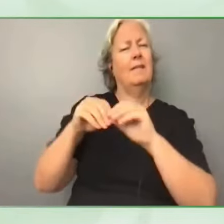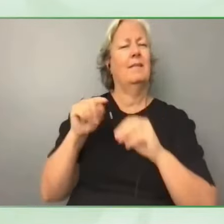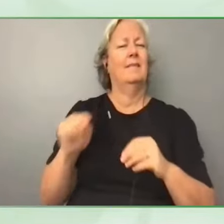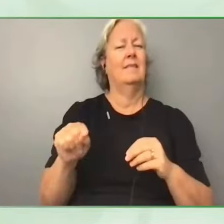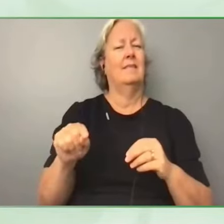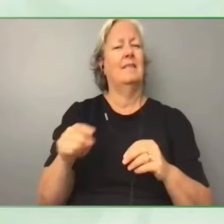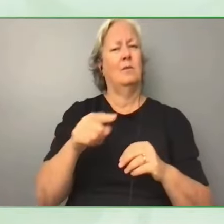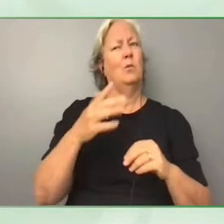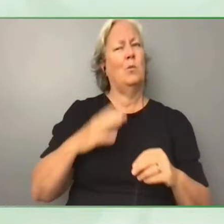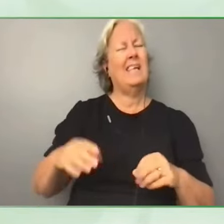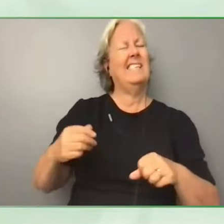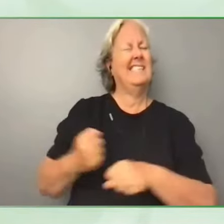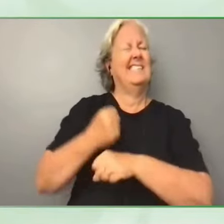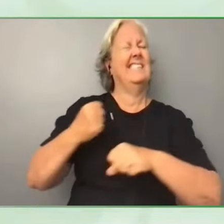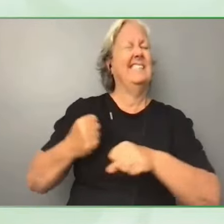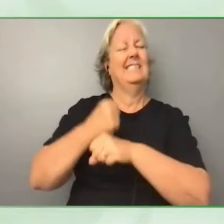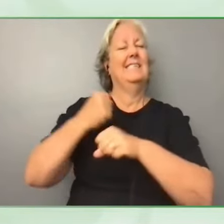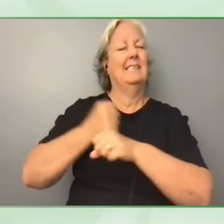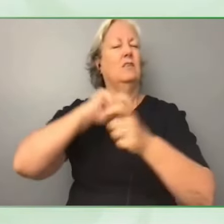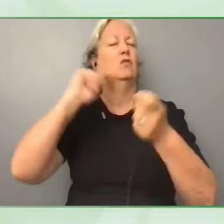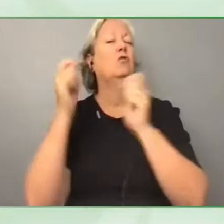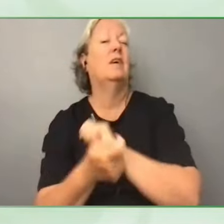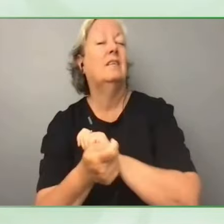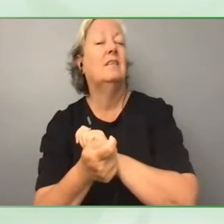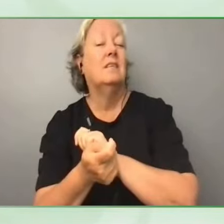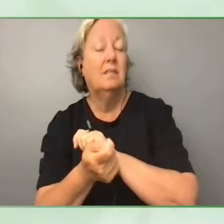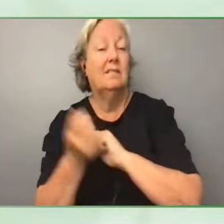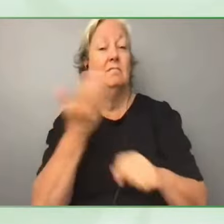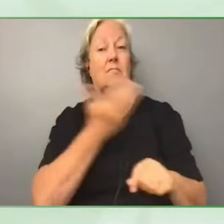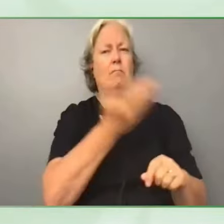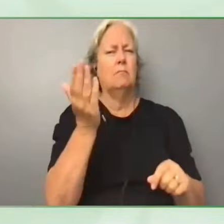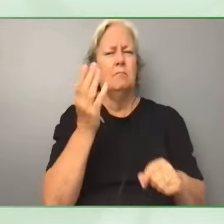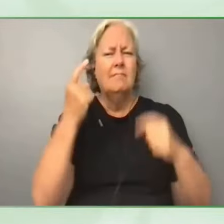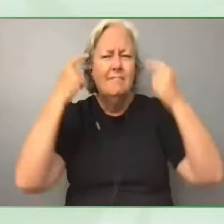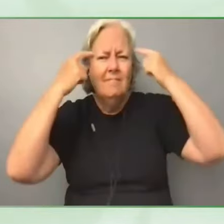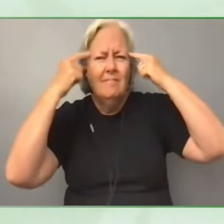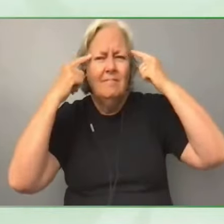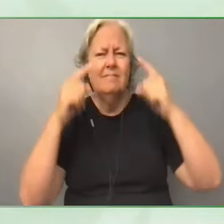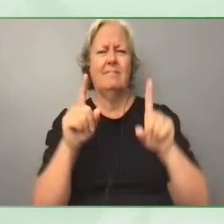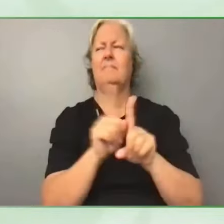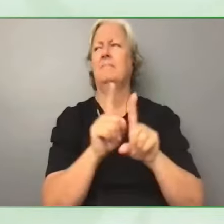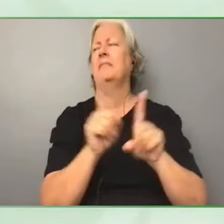We are calling upon all mindsets, from institutional living, to community living.